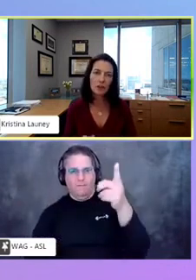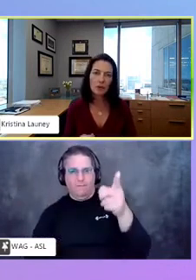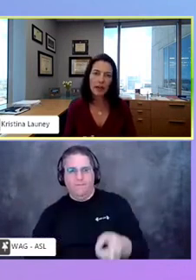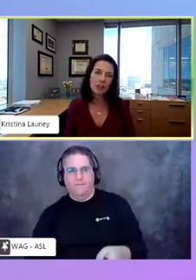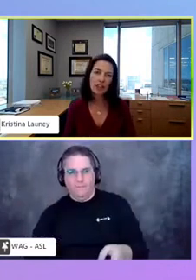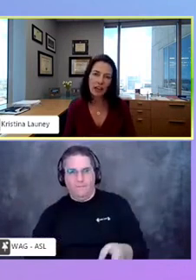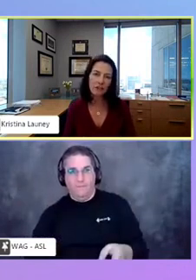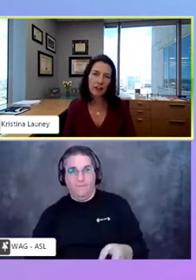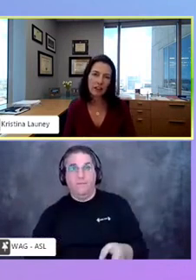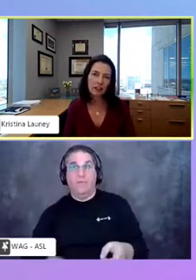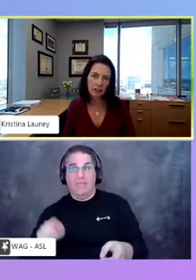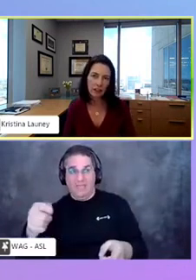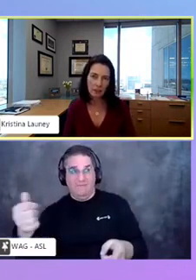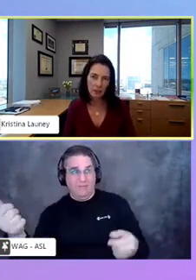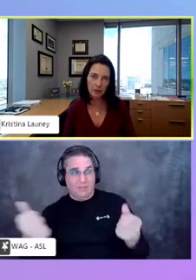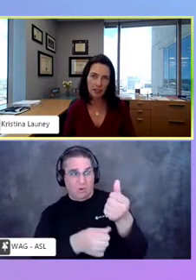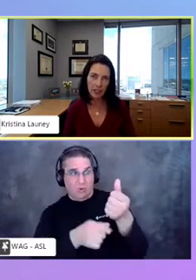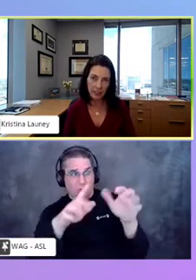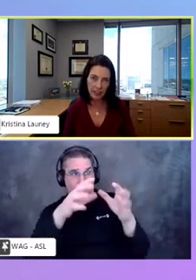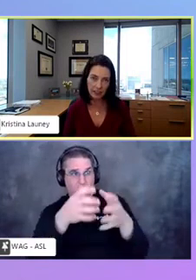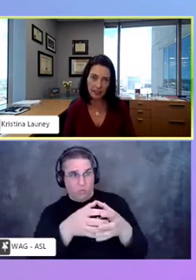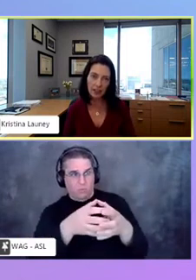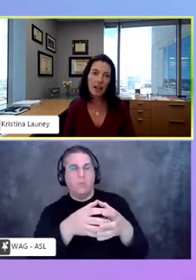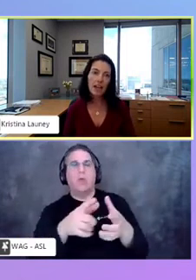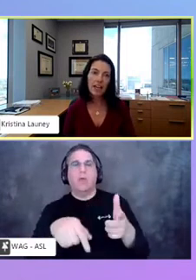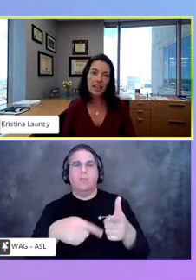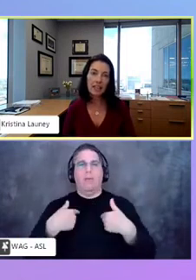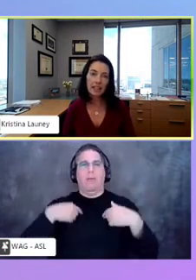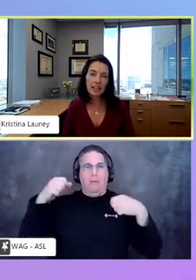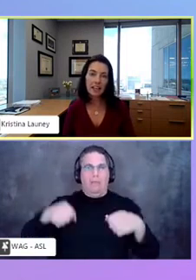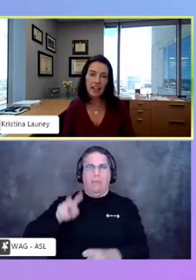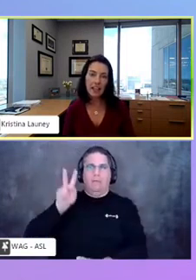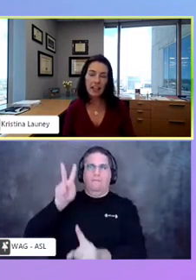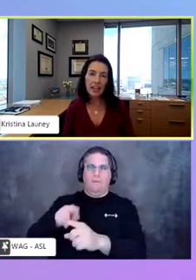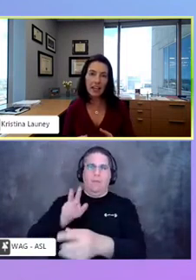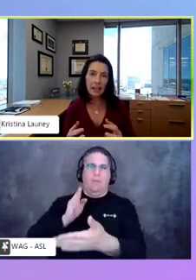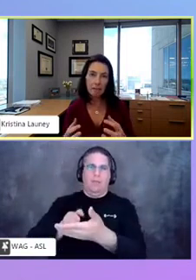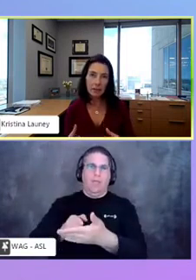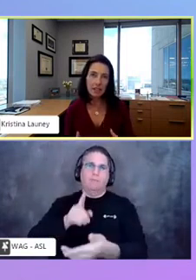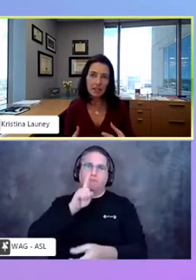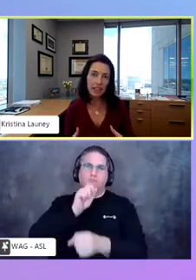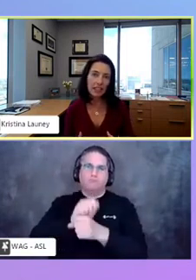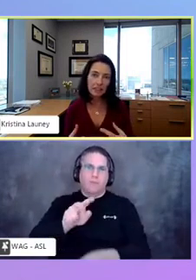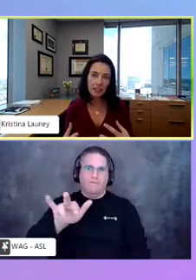is being sued, for example, has to fit within one of these